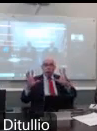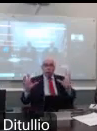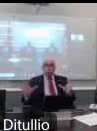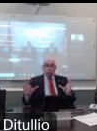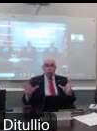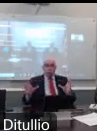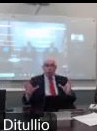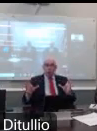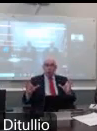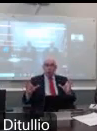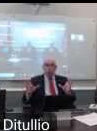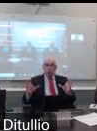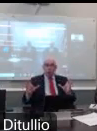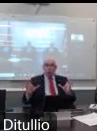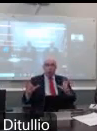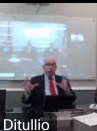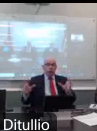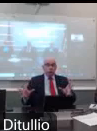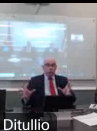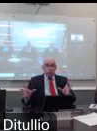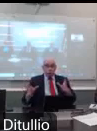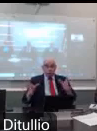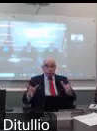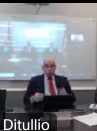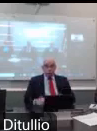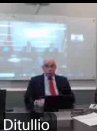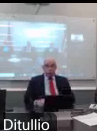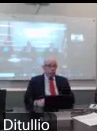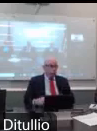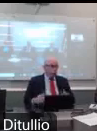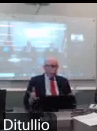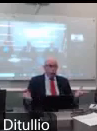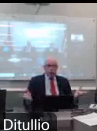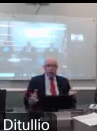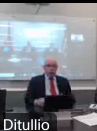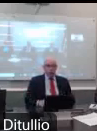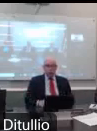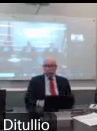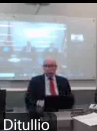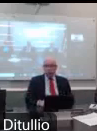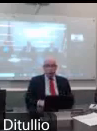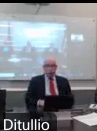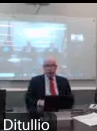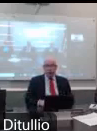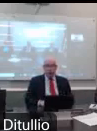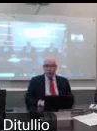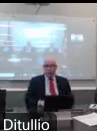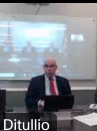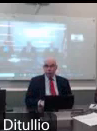To and assembly you such as what you're doing. This board, Here's cases all the time for this type of.